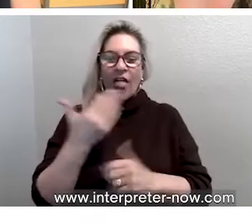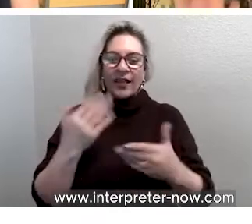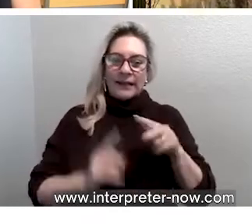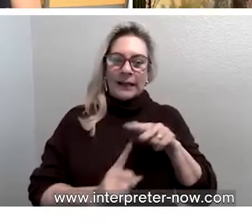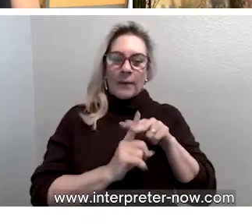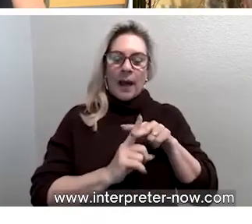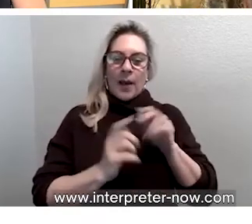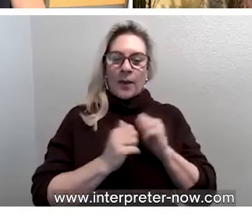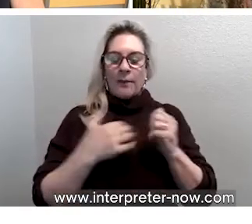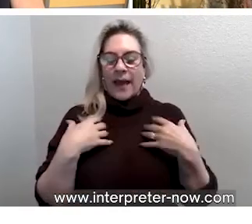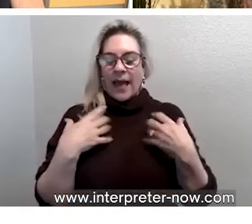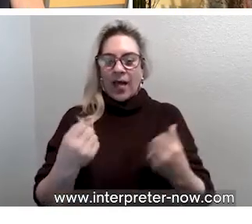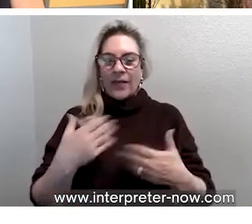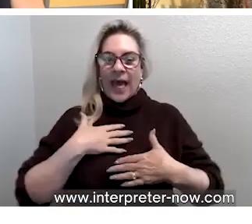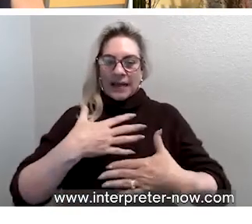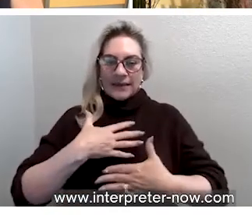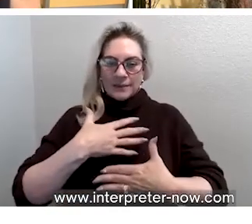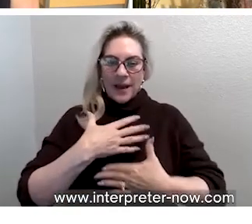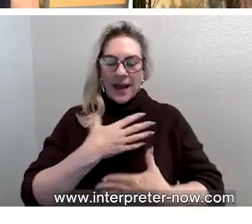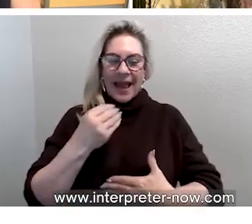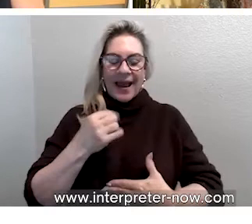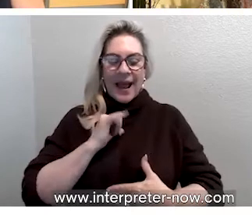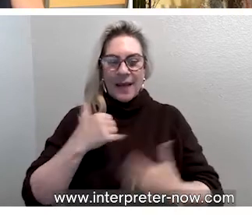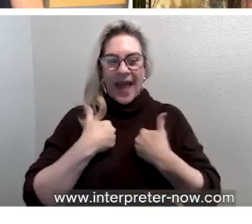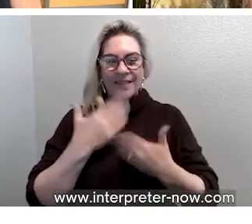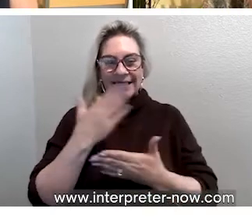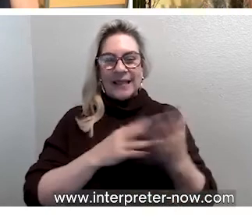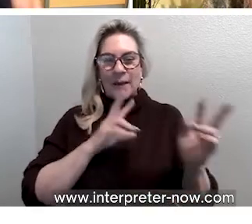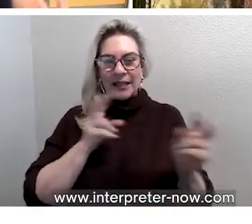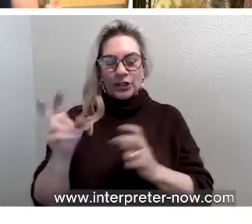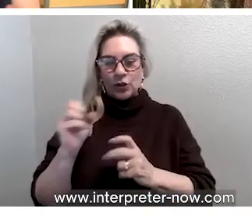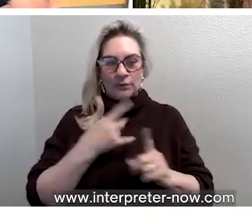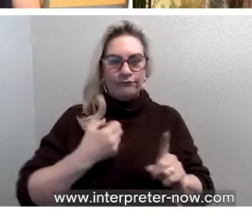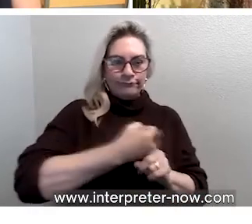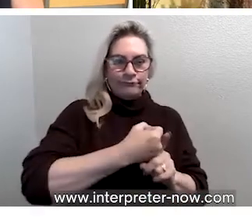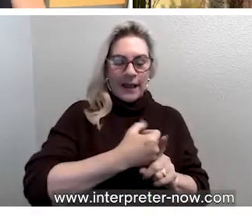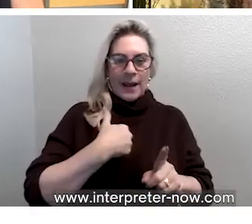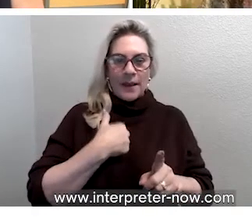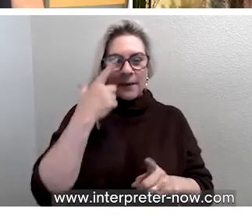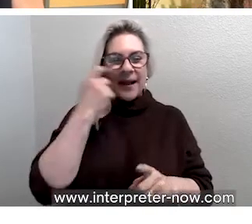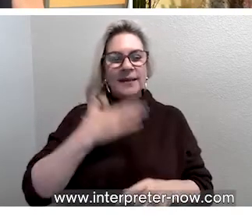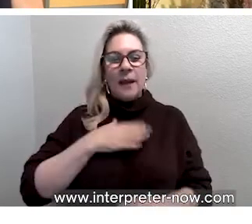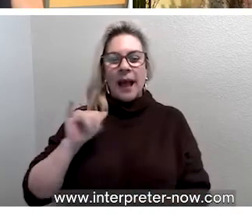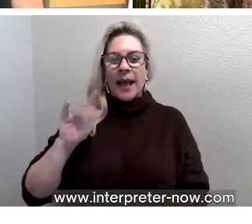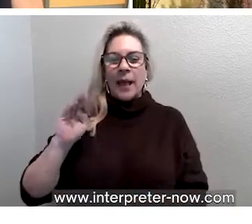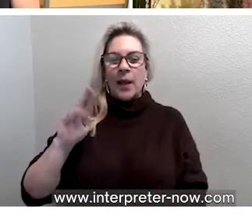I have asthma and some other immune system issues. So, it's definitely impacted me more than it does for many other people.